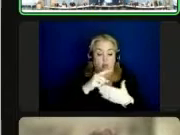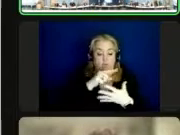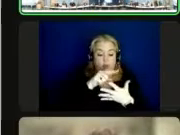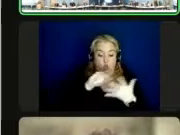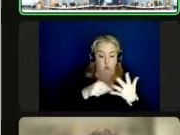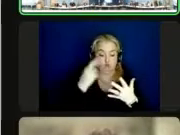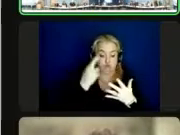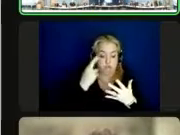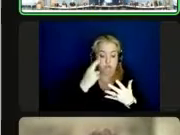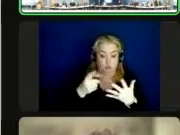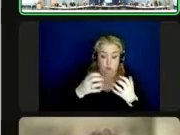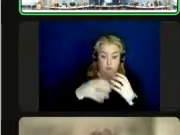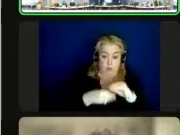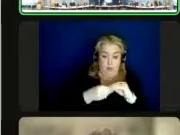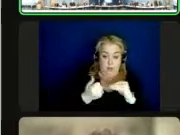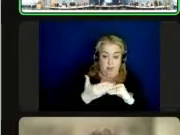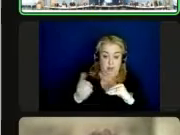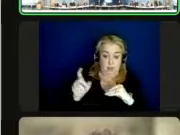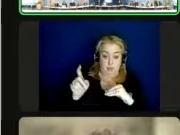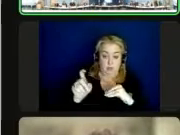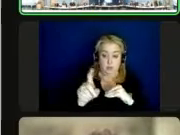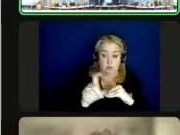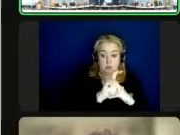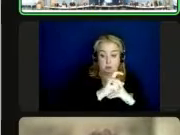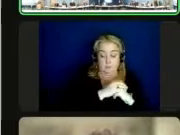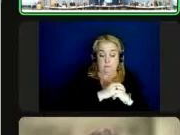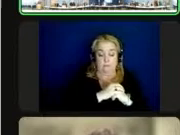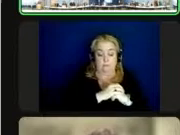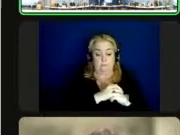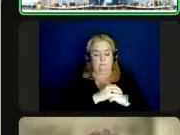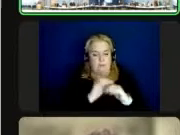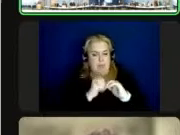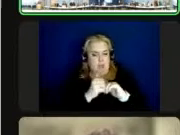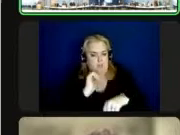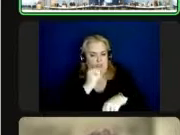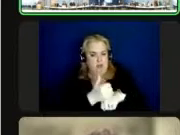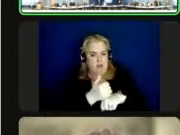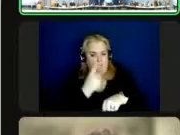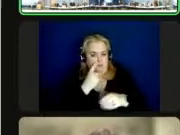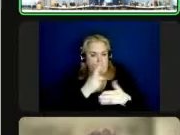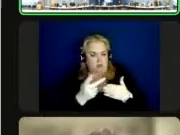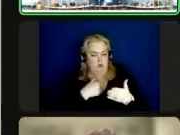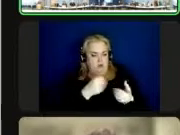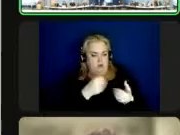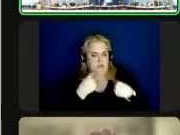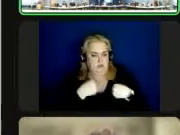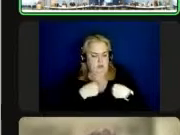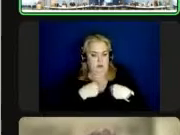FAILURE EVEN THOUGH MAYBE IT'S A MANMADE THAT'S FOR ALL THOSE